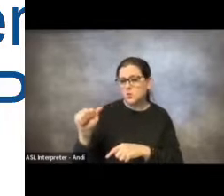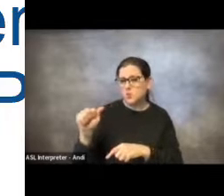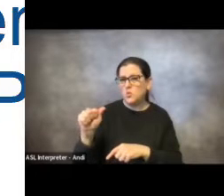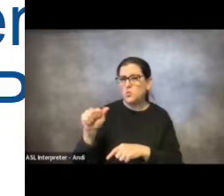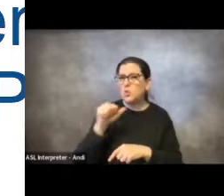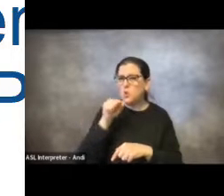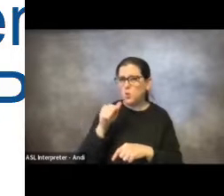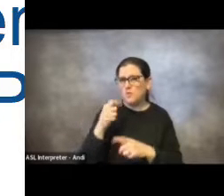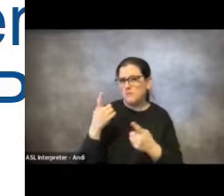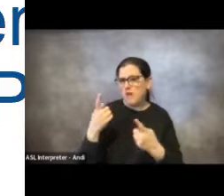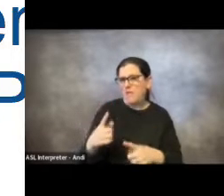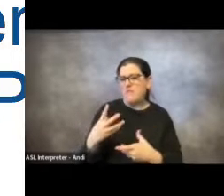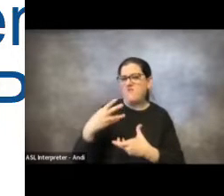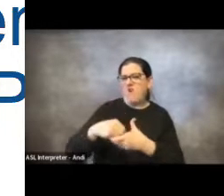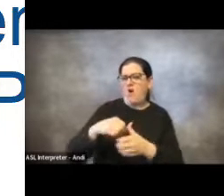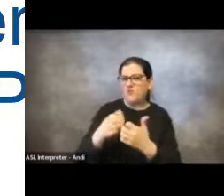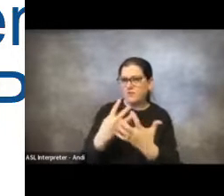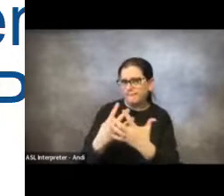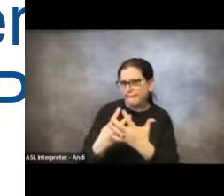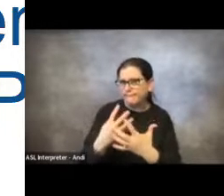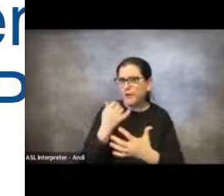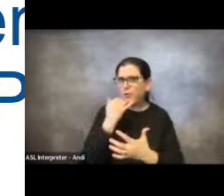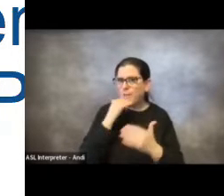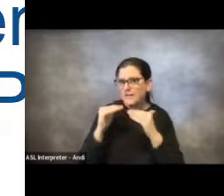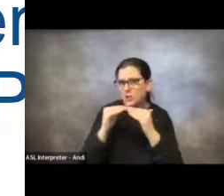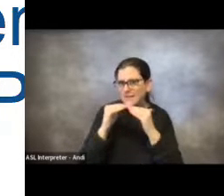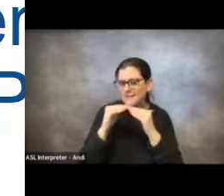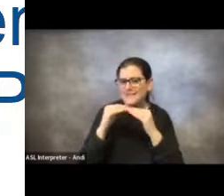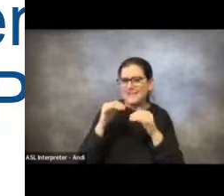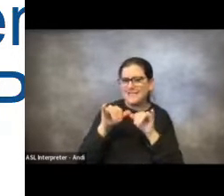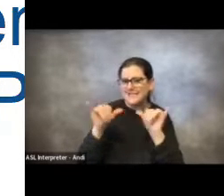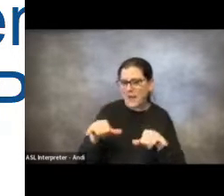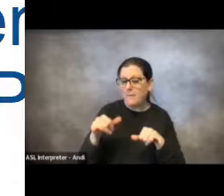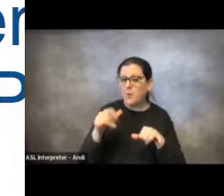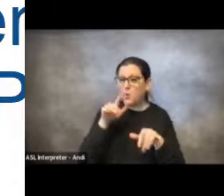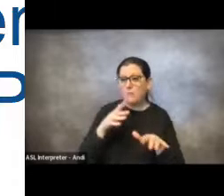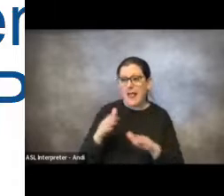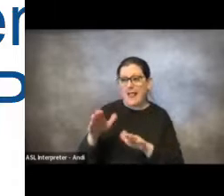criminal justice system, who are either leaving or are still in the setting. And for the purpose